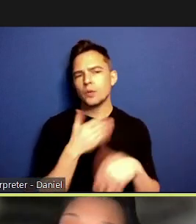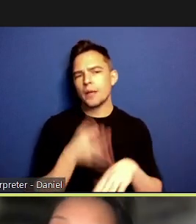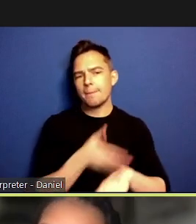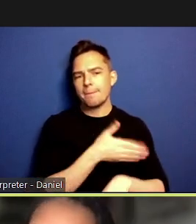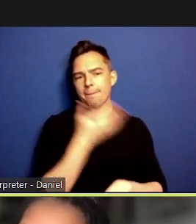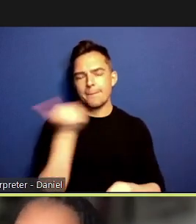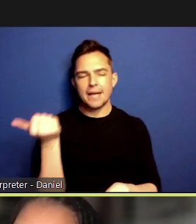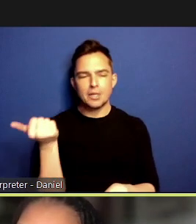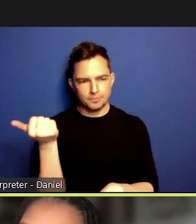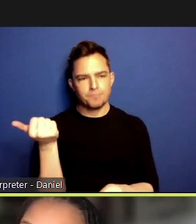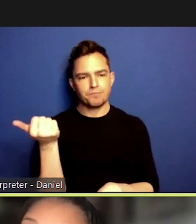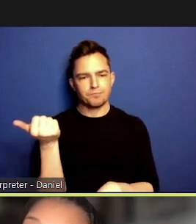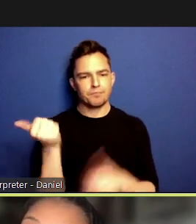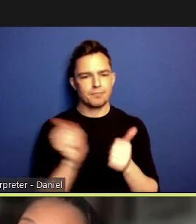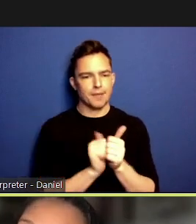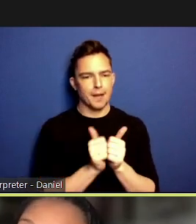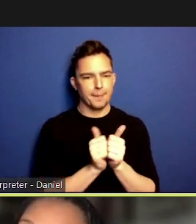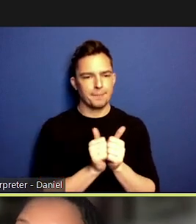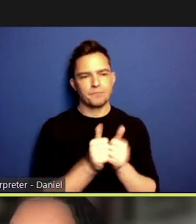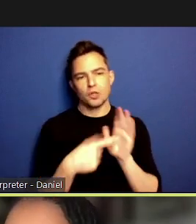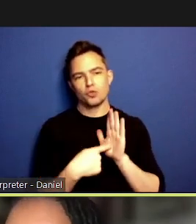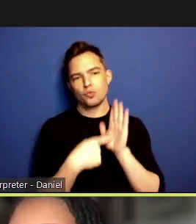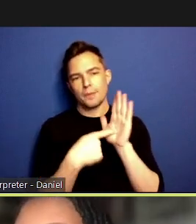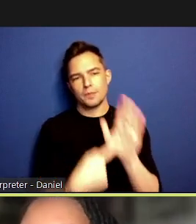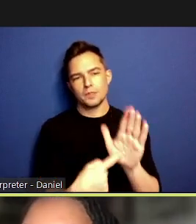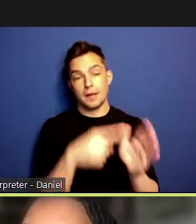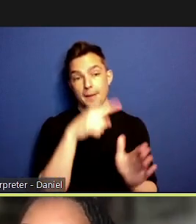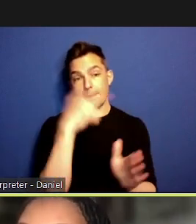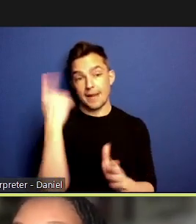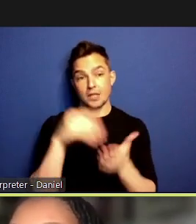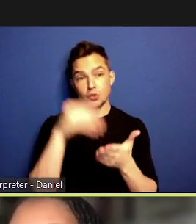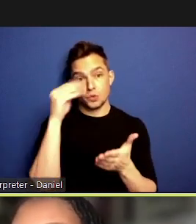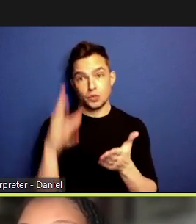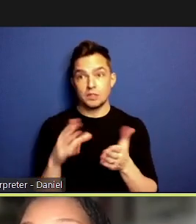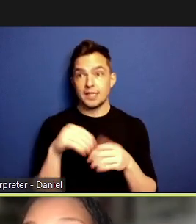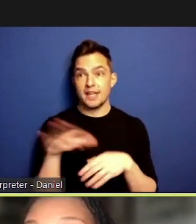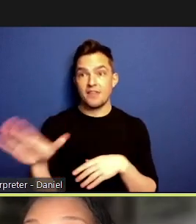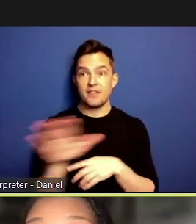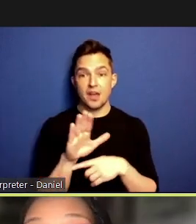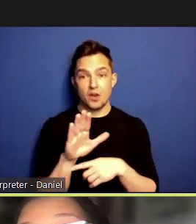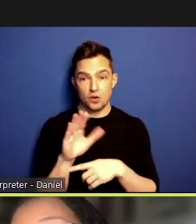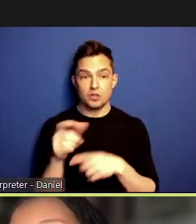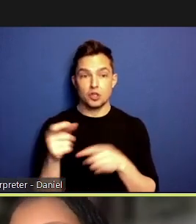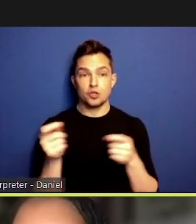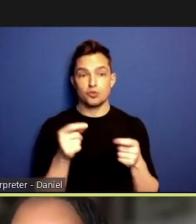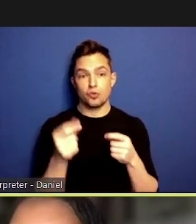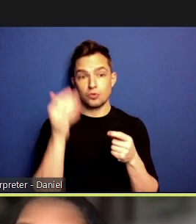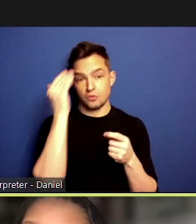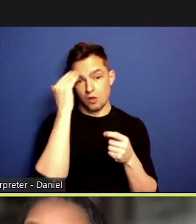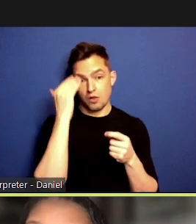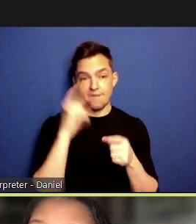job of representing black students in their controlled knowledge validation process? Like,